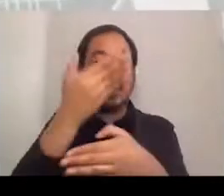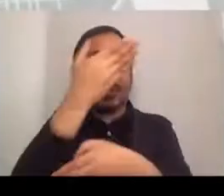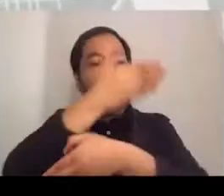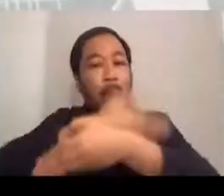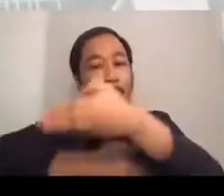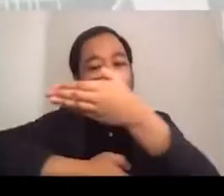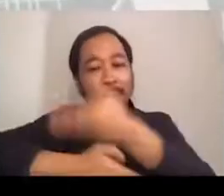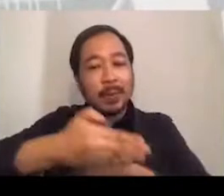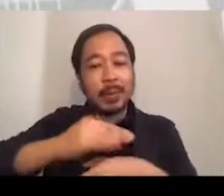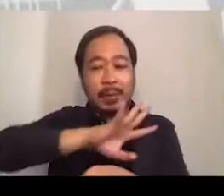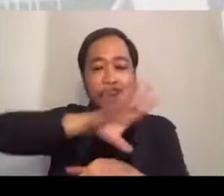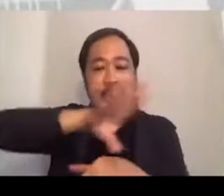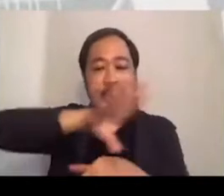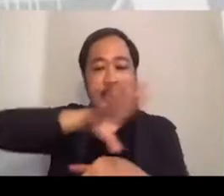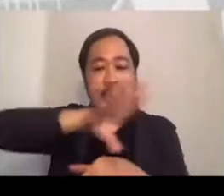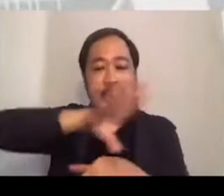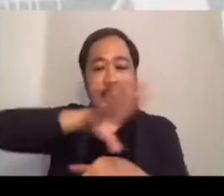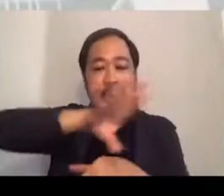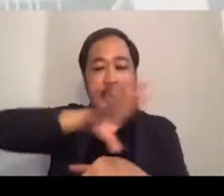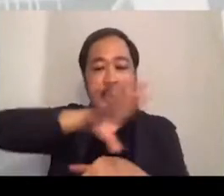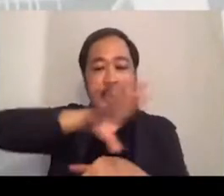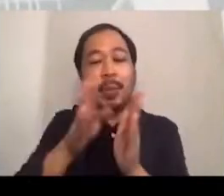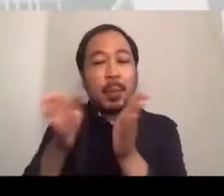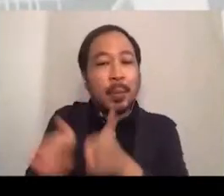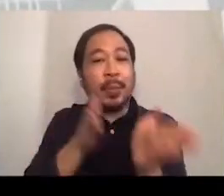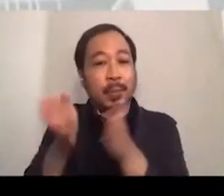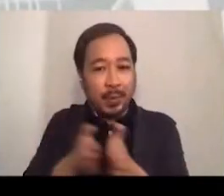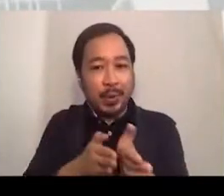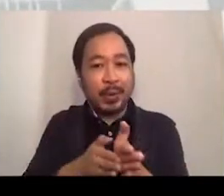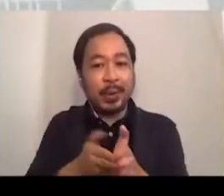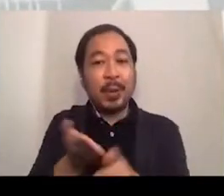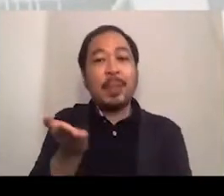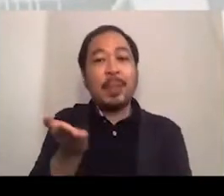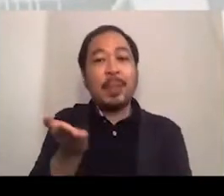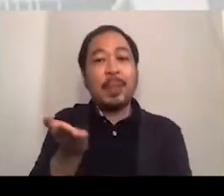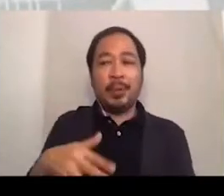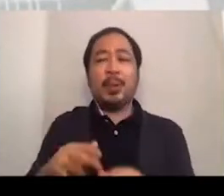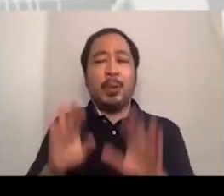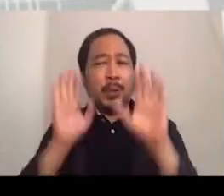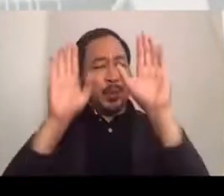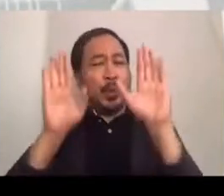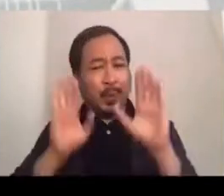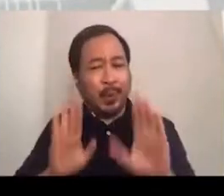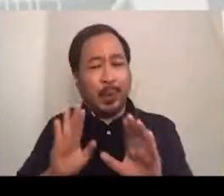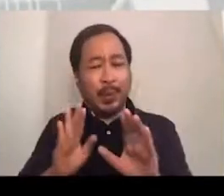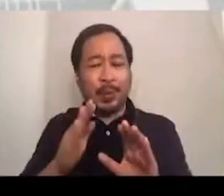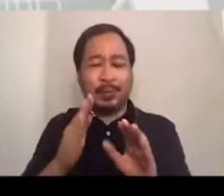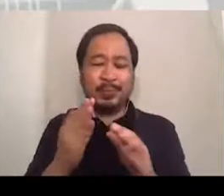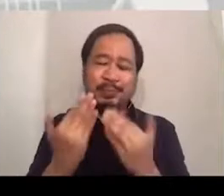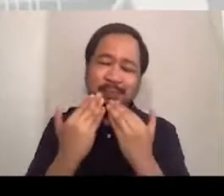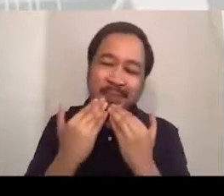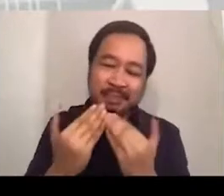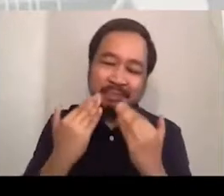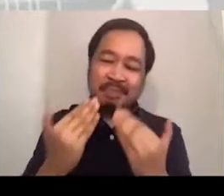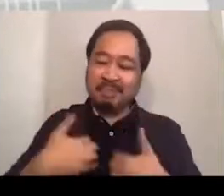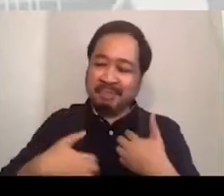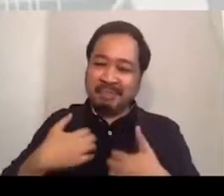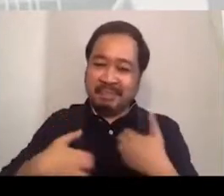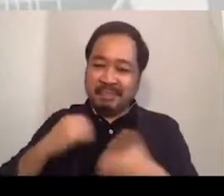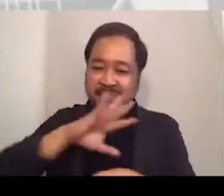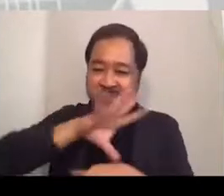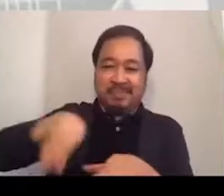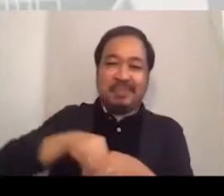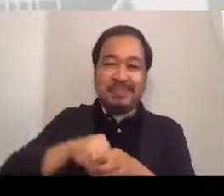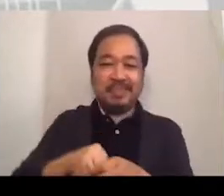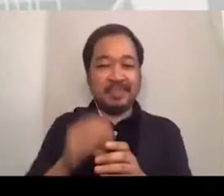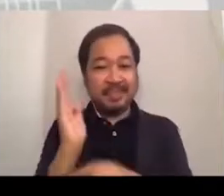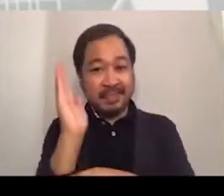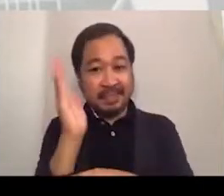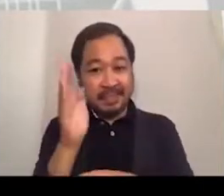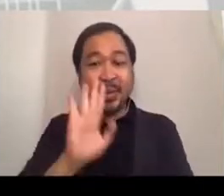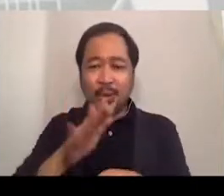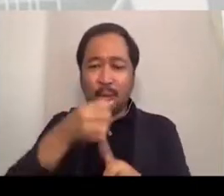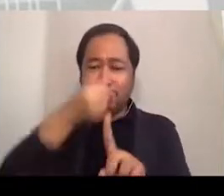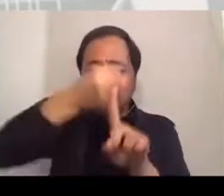Madam Zhang, it is an absolute pleasure to have you with us and as a disability champion we know you have worked tirelessly to mainstream disability inclusion